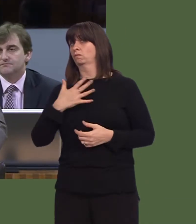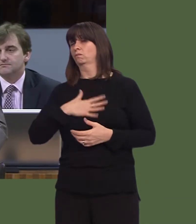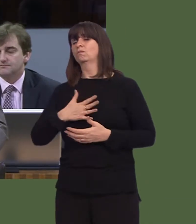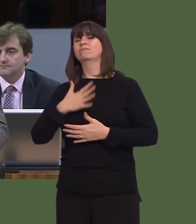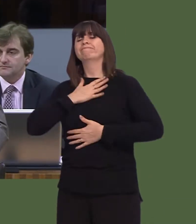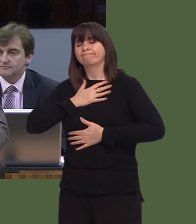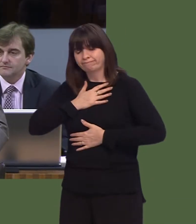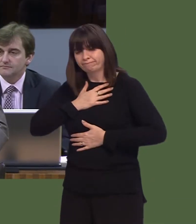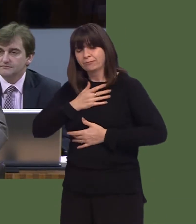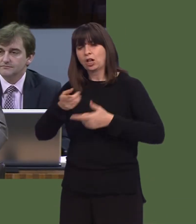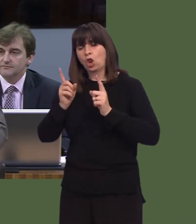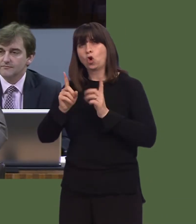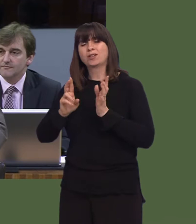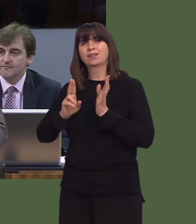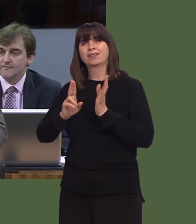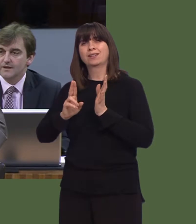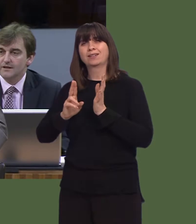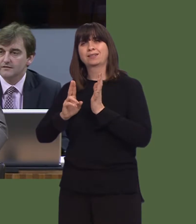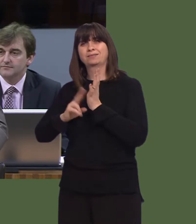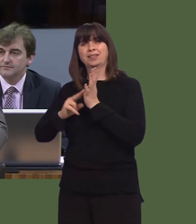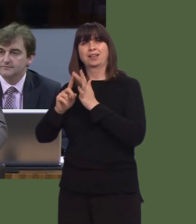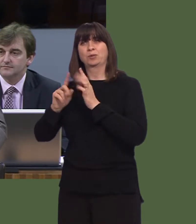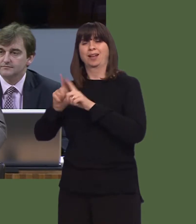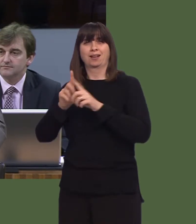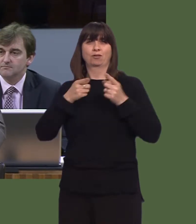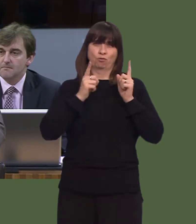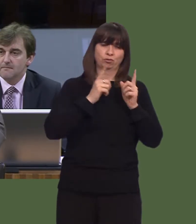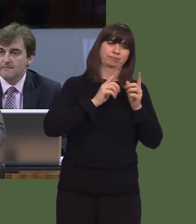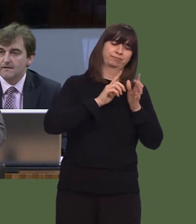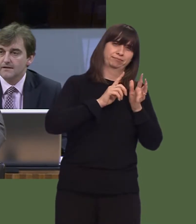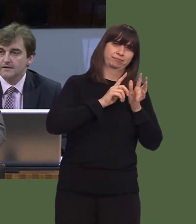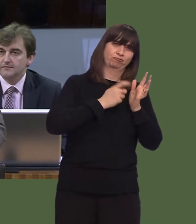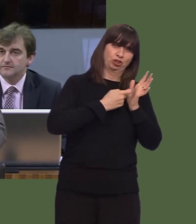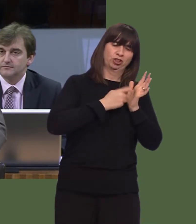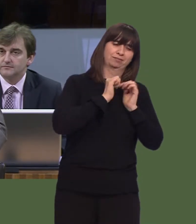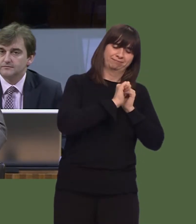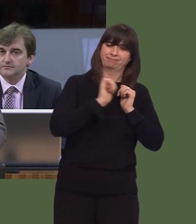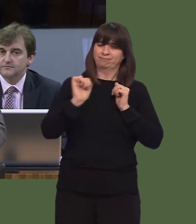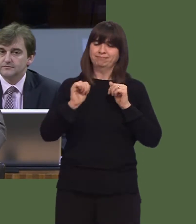Edwards and Lord Richard, who were great pillars of improving the quality of life for people